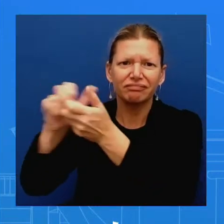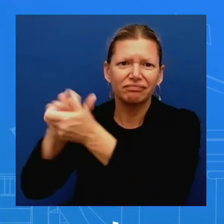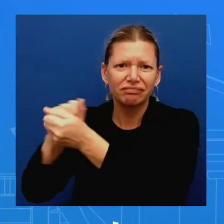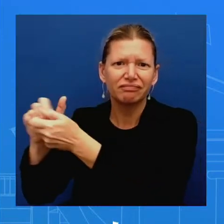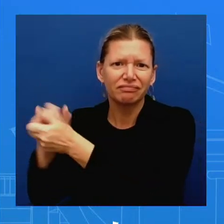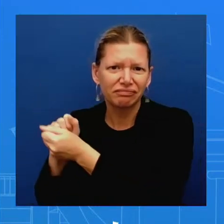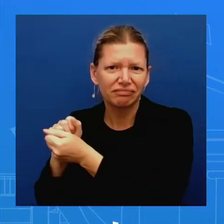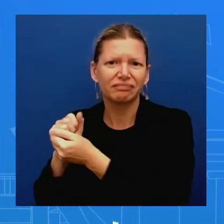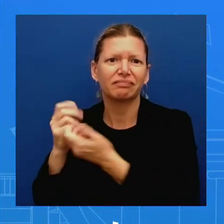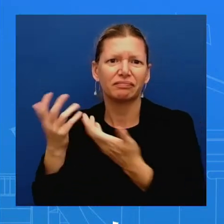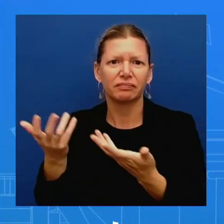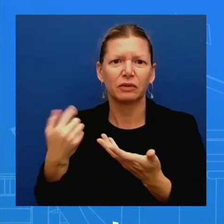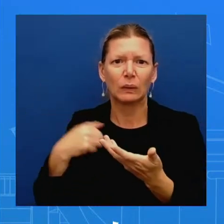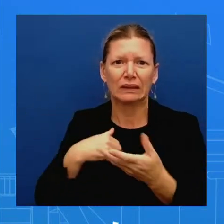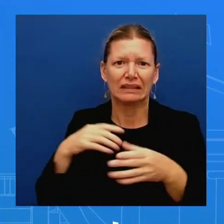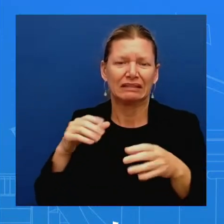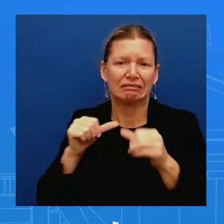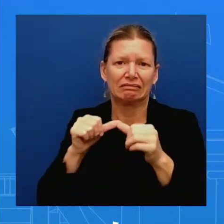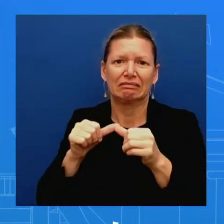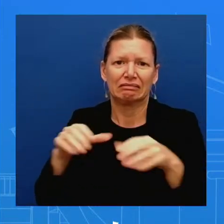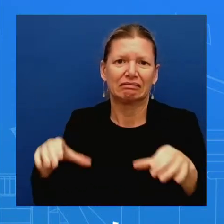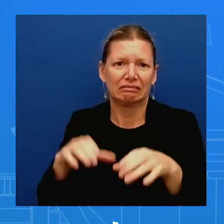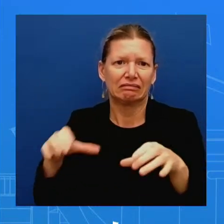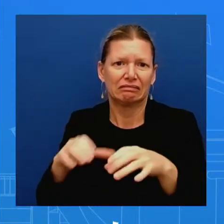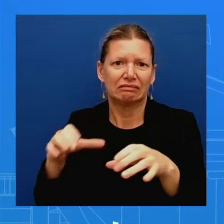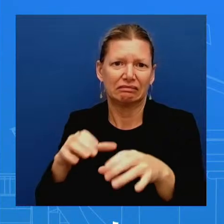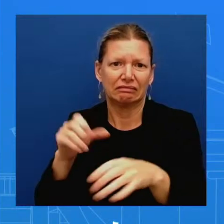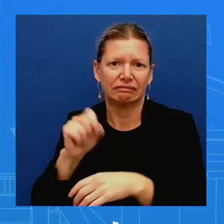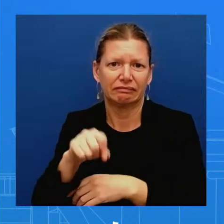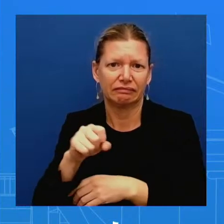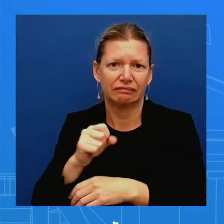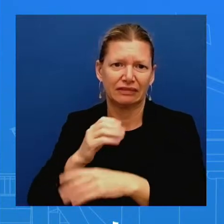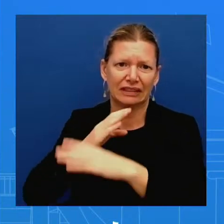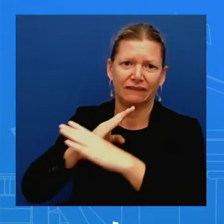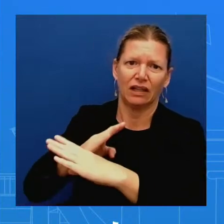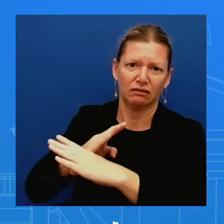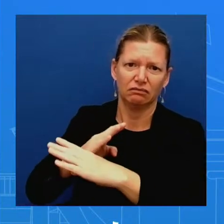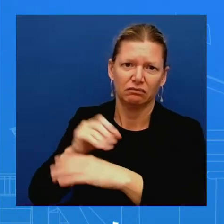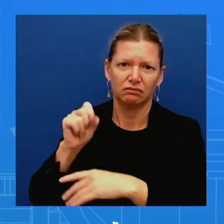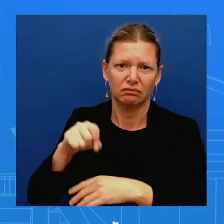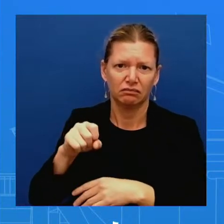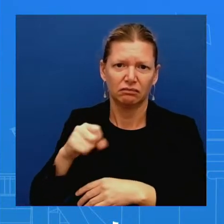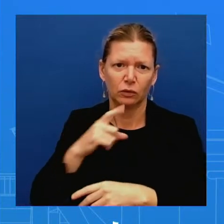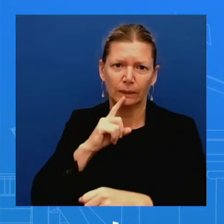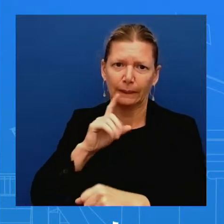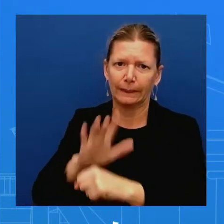and so we are committed to doing that. Go ahead, Karen. The Press: Thanks, Karine. I want to ask you about a topic that's getting a lot of attention.